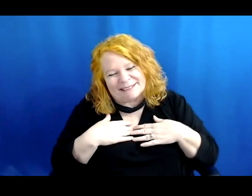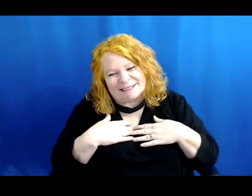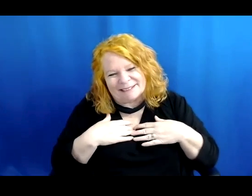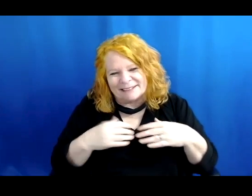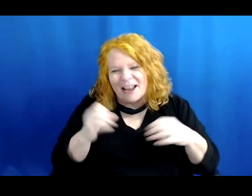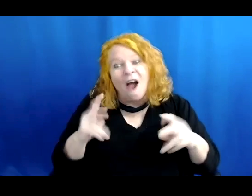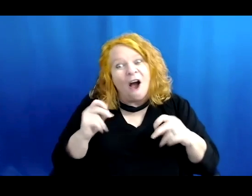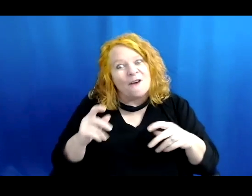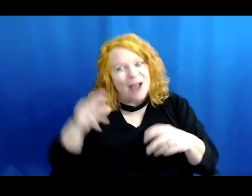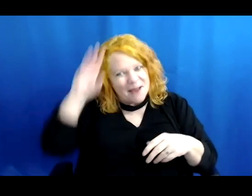Gwyn: All right Big Marvin. Are you ready?